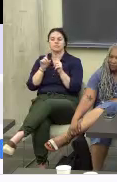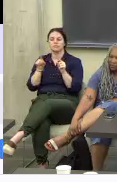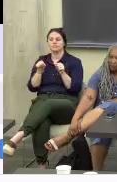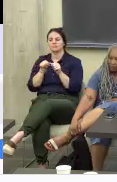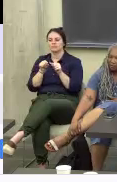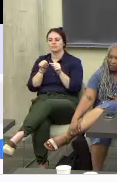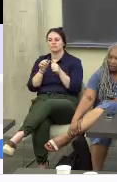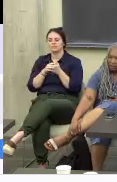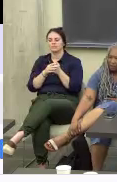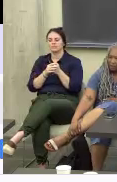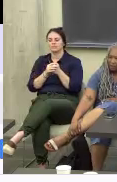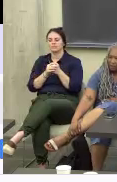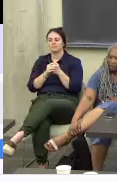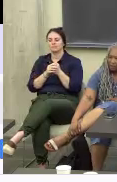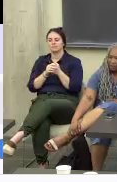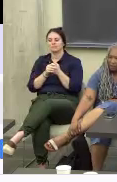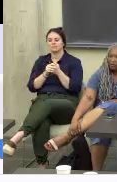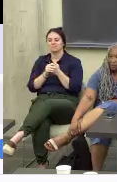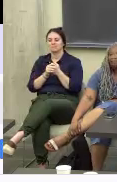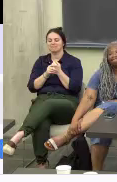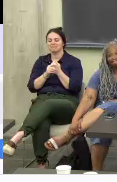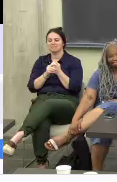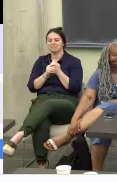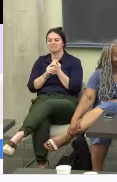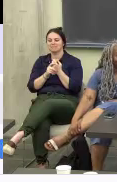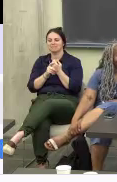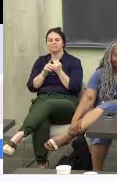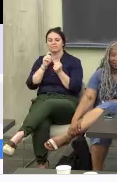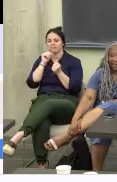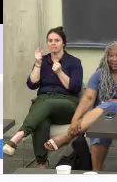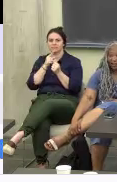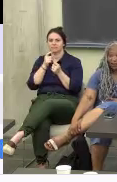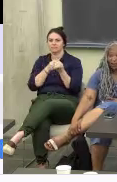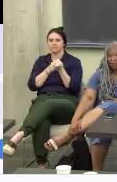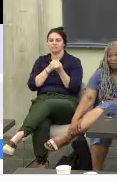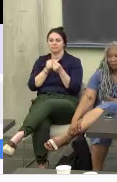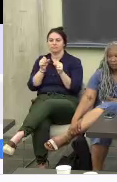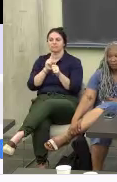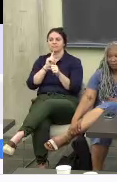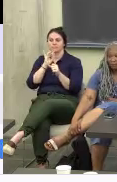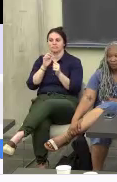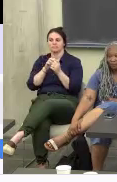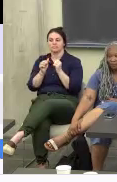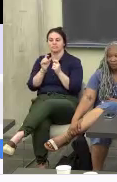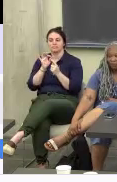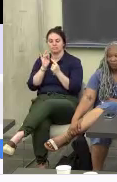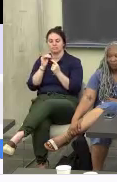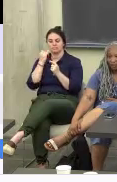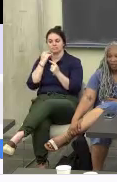community it isn't always very supportive. It can be really mean, especially if you disagree with